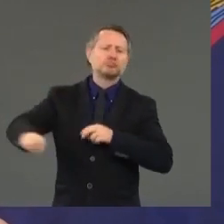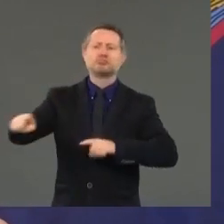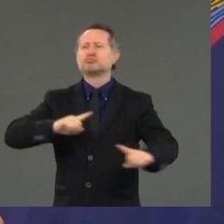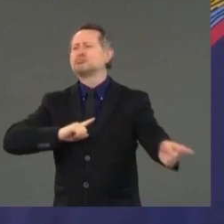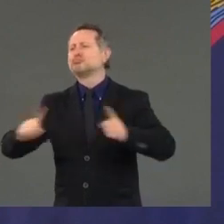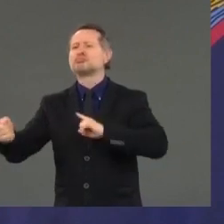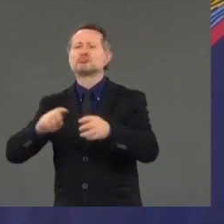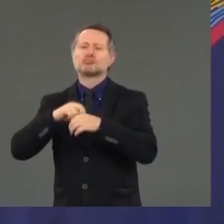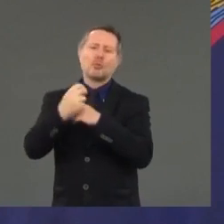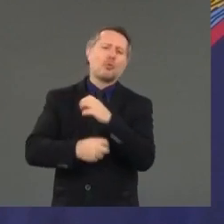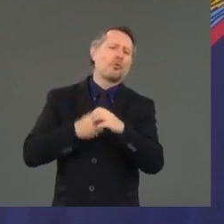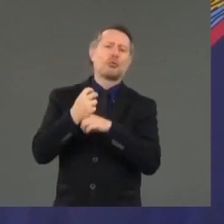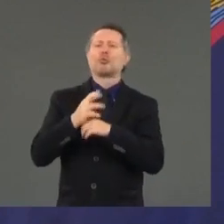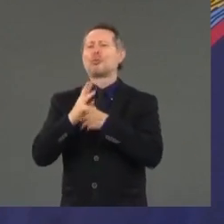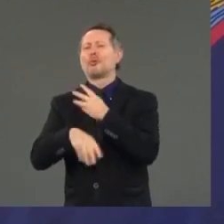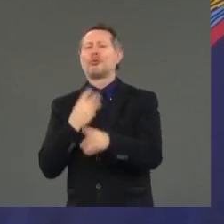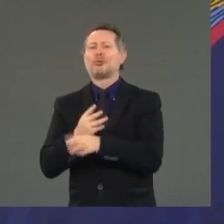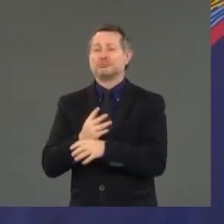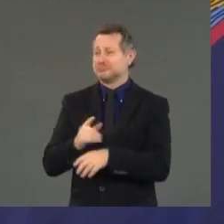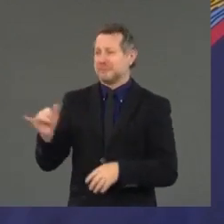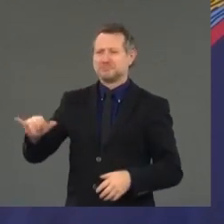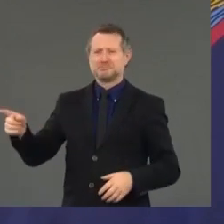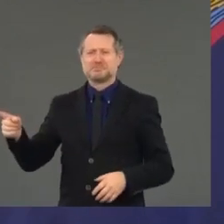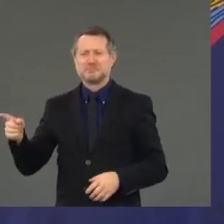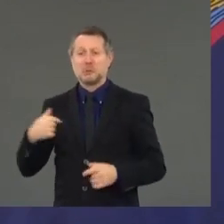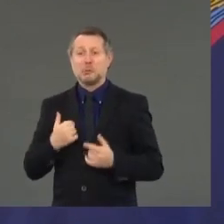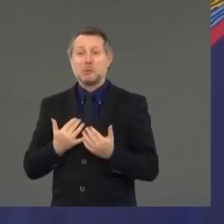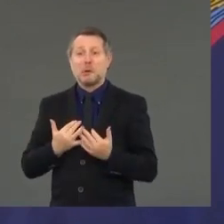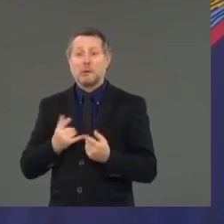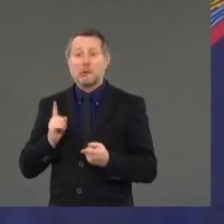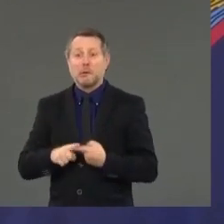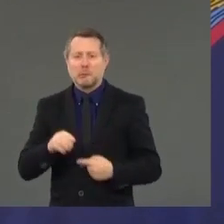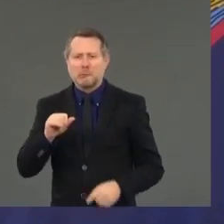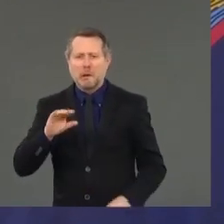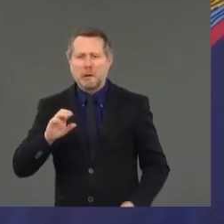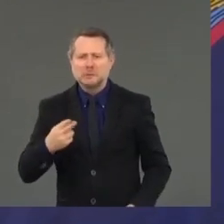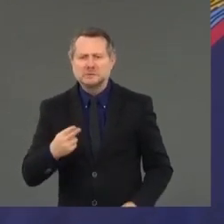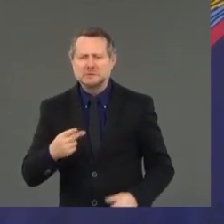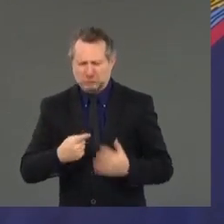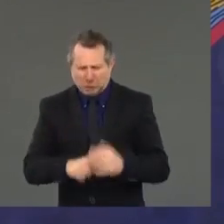TRAVELED. WE ALL TALK ABOUT MOBILITY, ET CETERA.